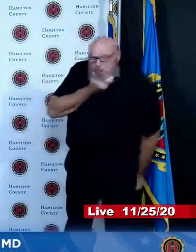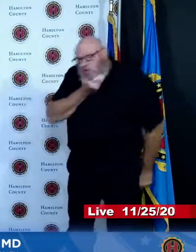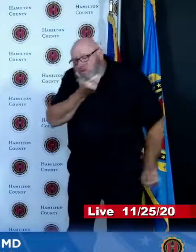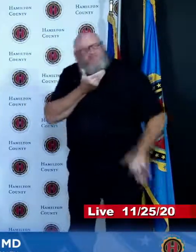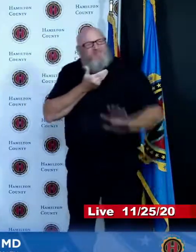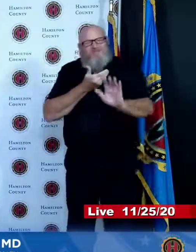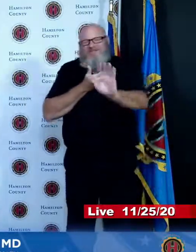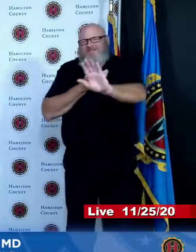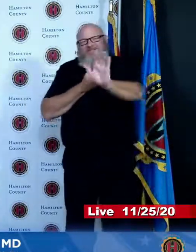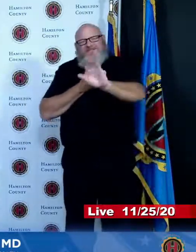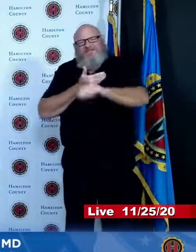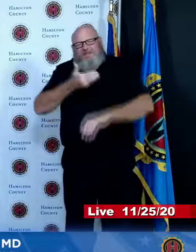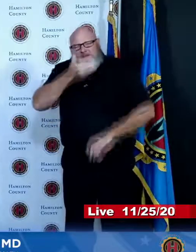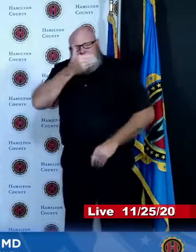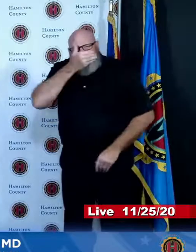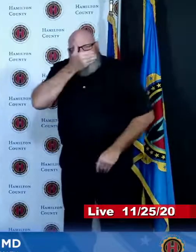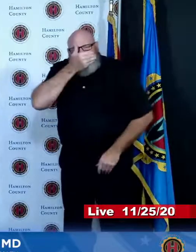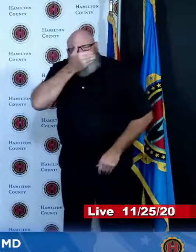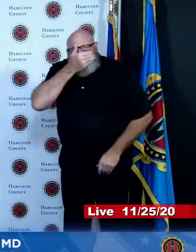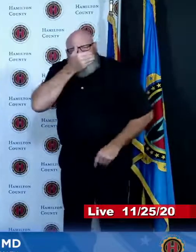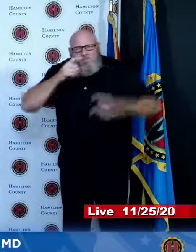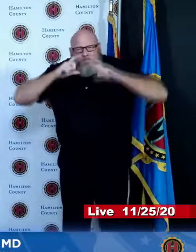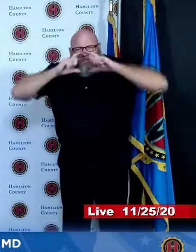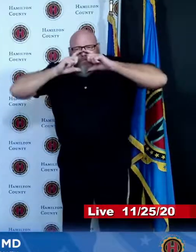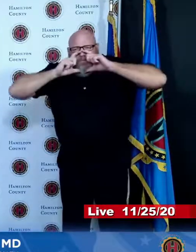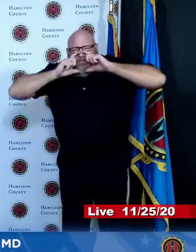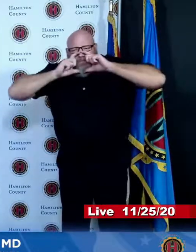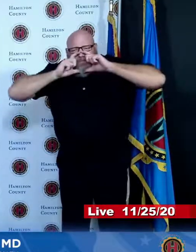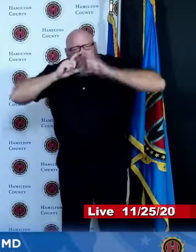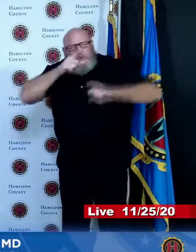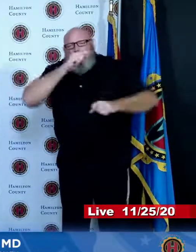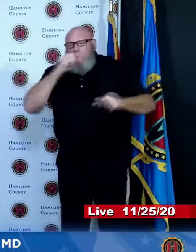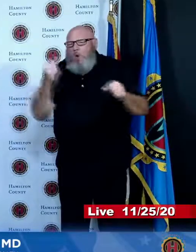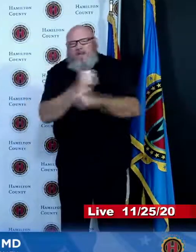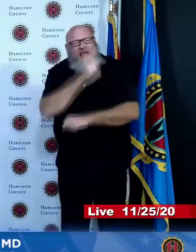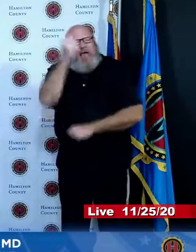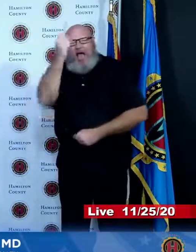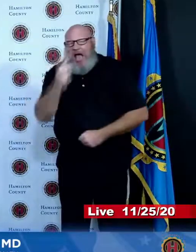kind of sort of wearing your mask you got to wear it correctly when you're going out and